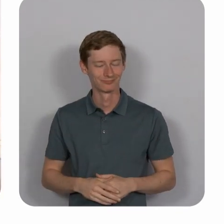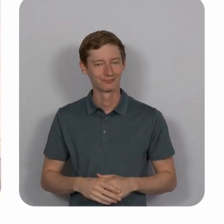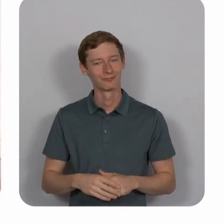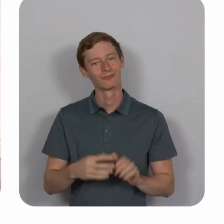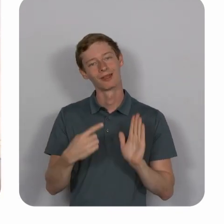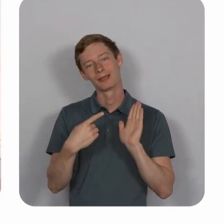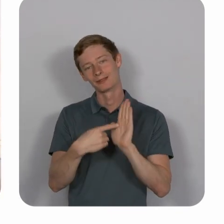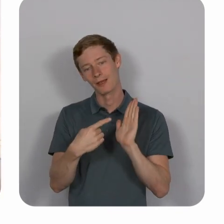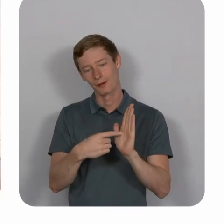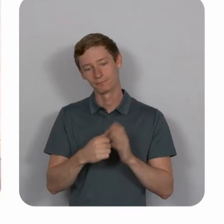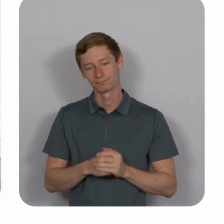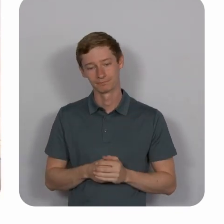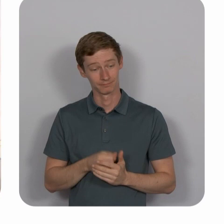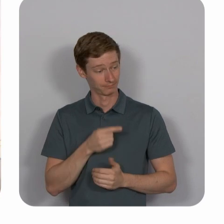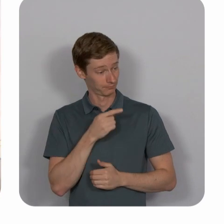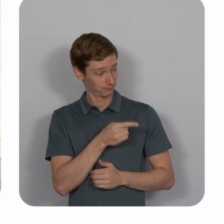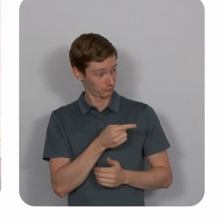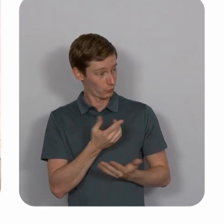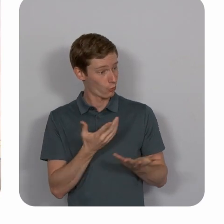Are you adventurous like me?